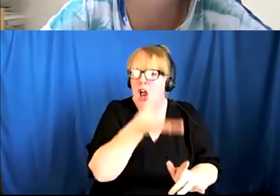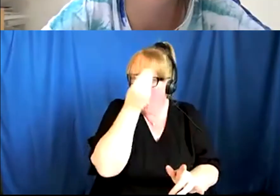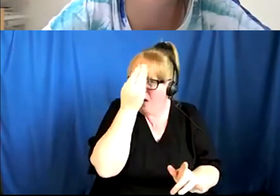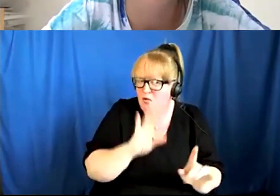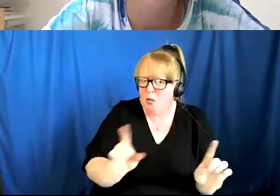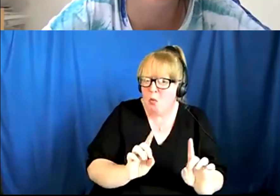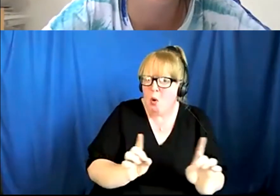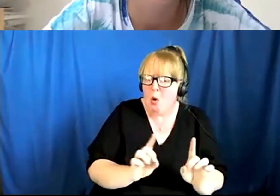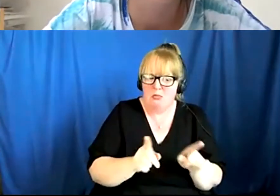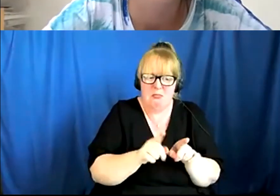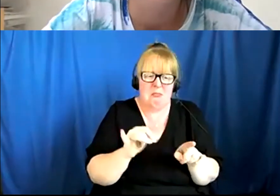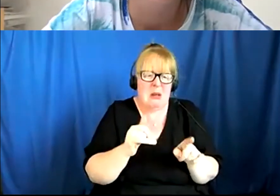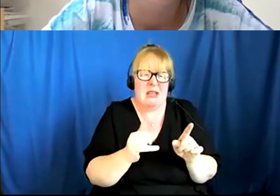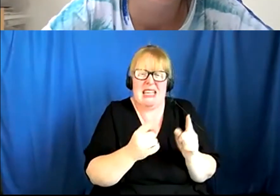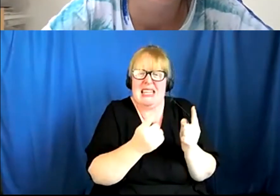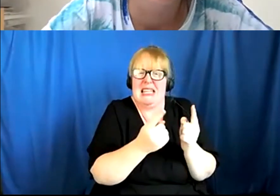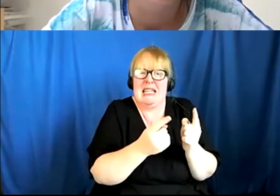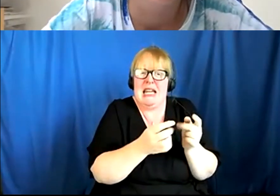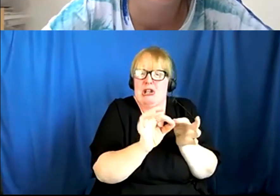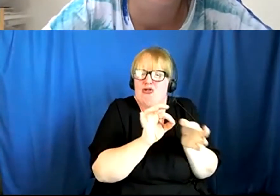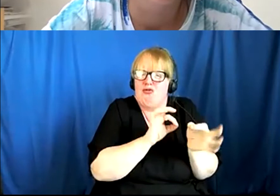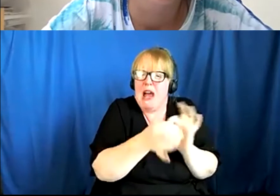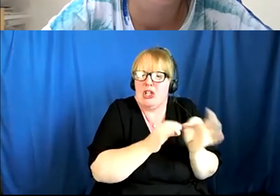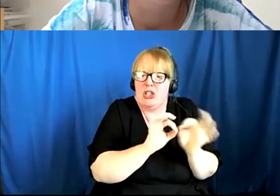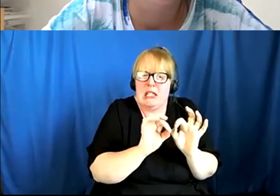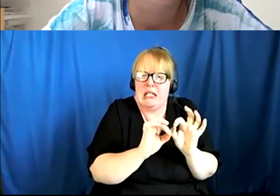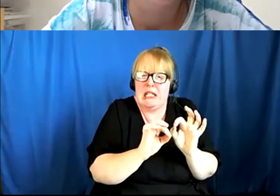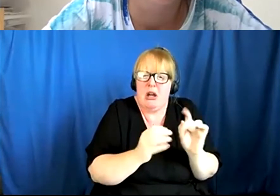sort of let go of certain strategies, goals or ideas within a project.